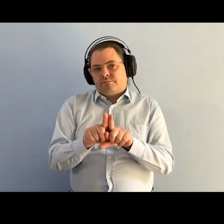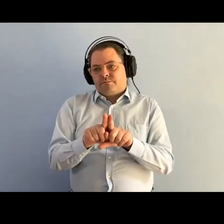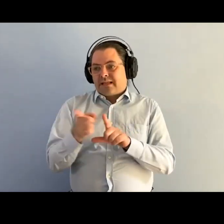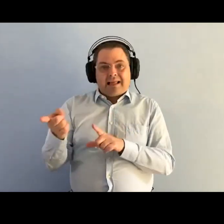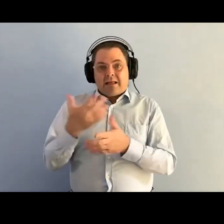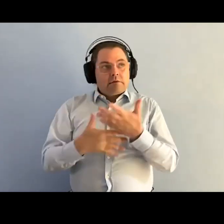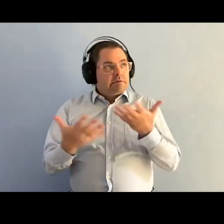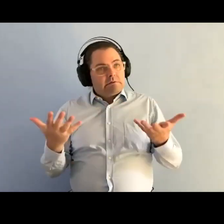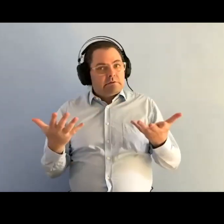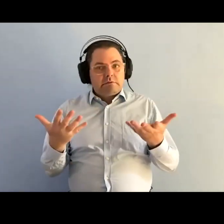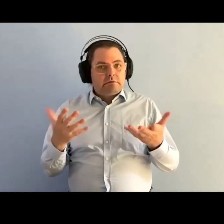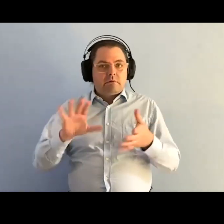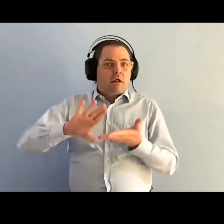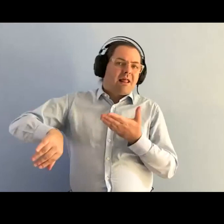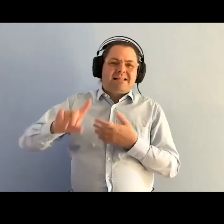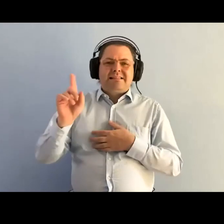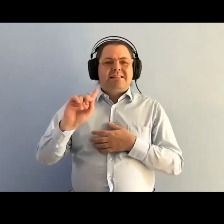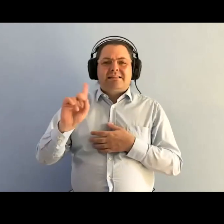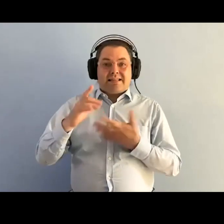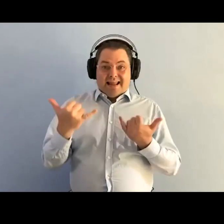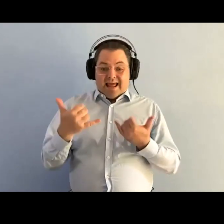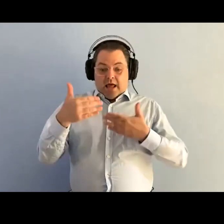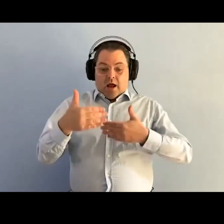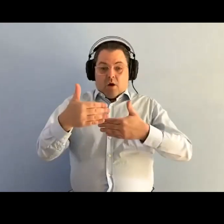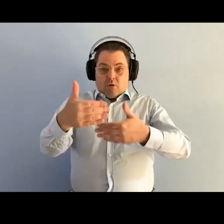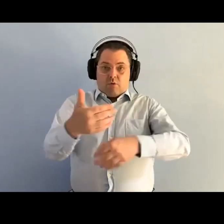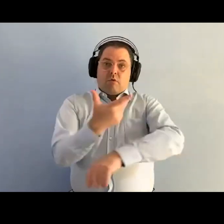, physical distancing, that these continue and they continue to be